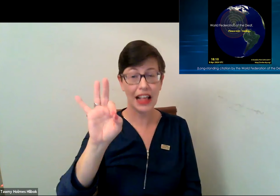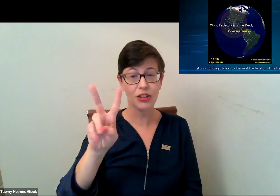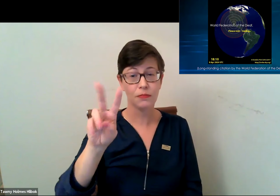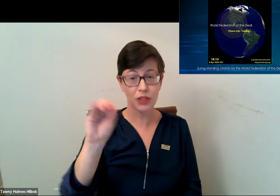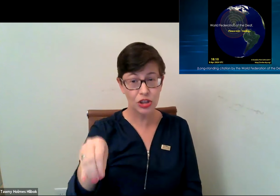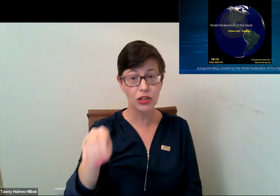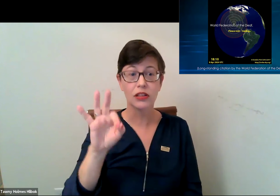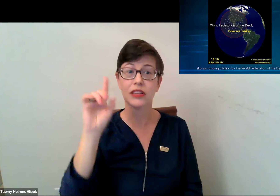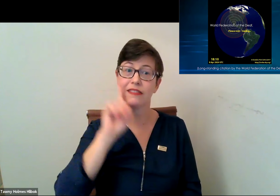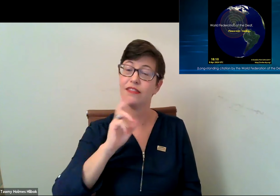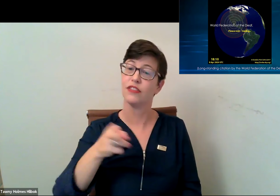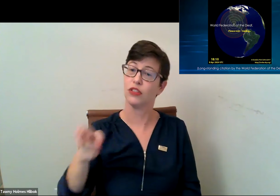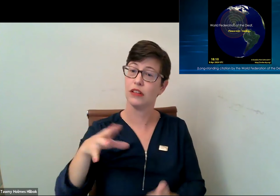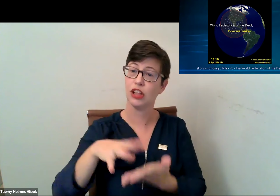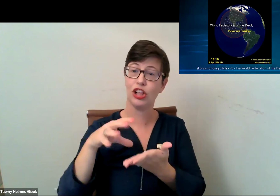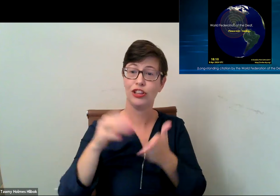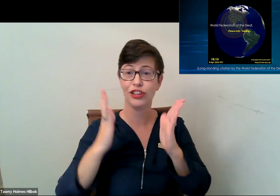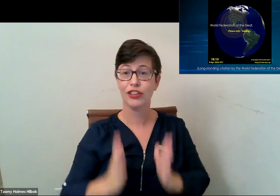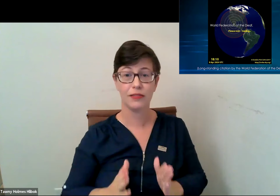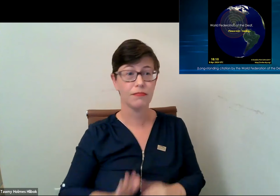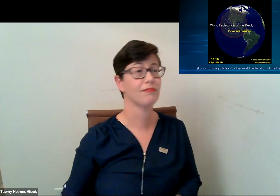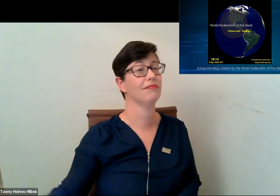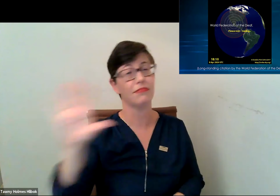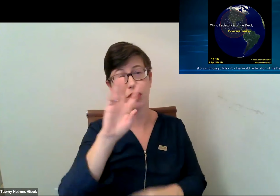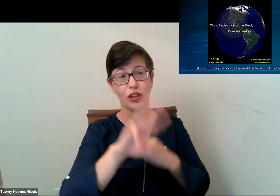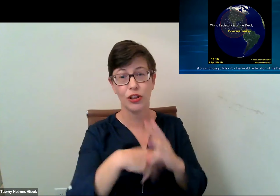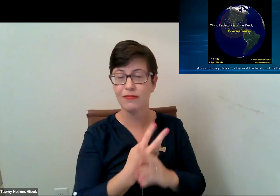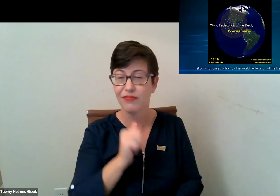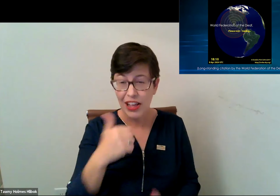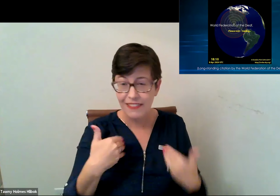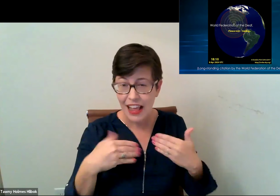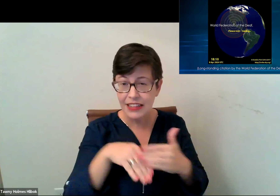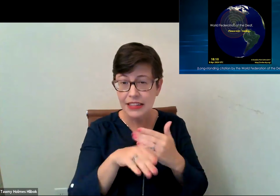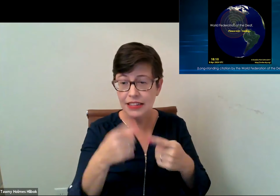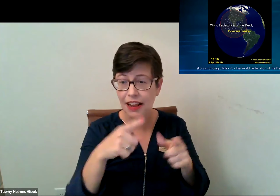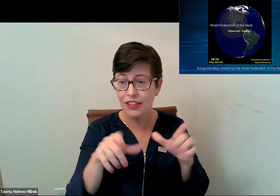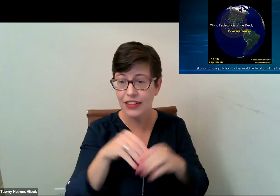So we're looking worldwide worldwide 92% of deaf and hard of hearing learners do not have